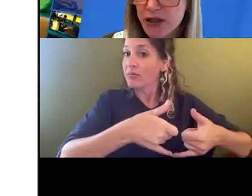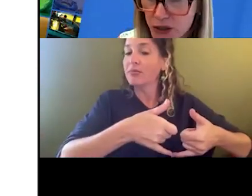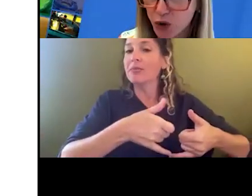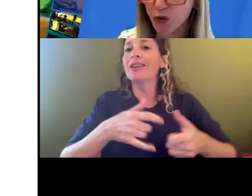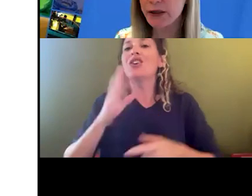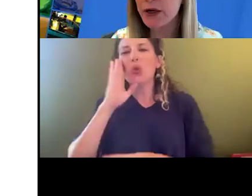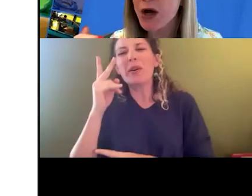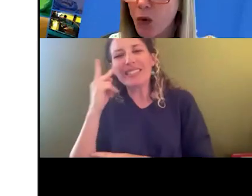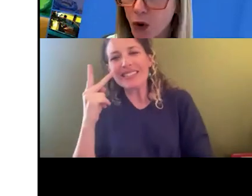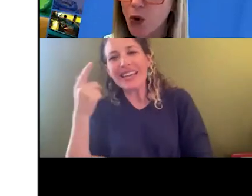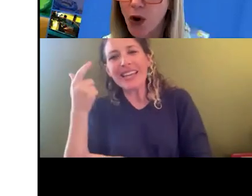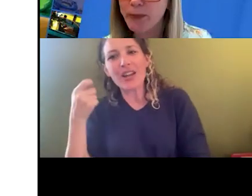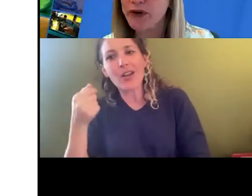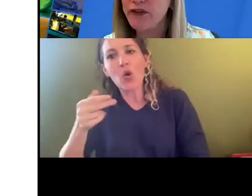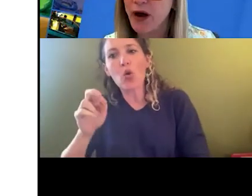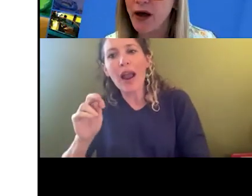if it's a grant or cooperative